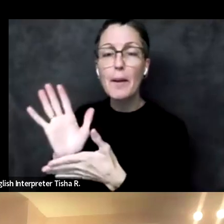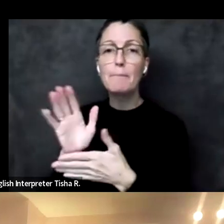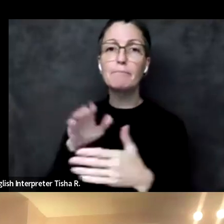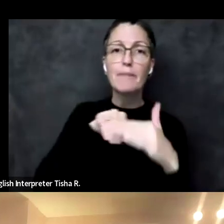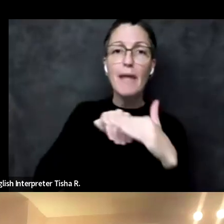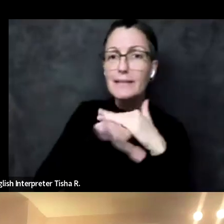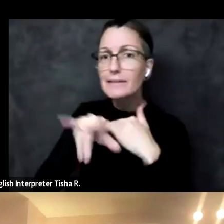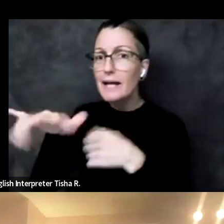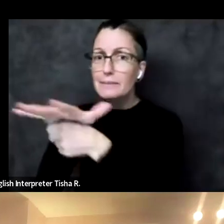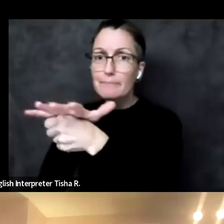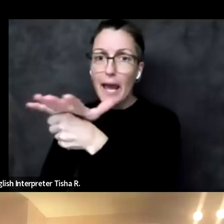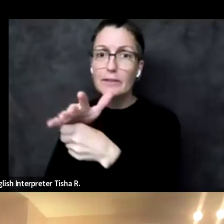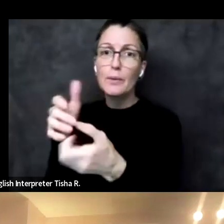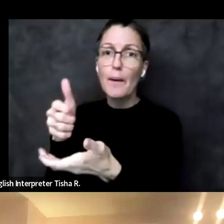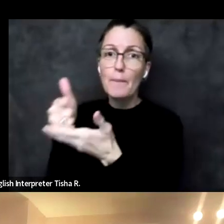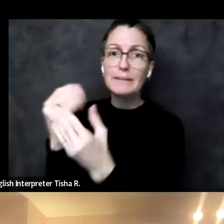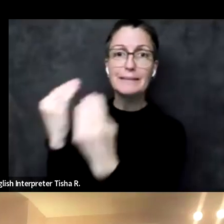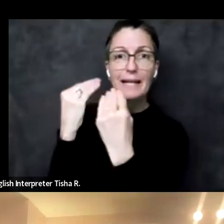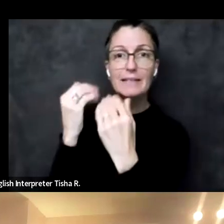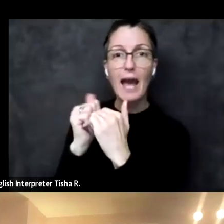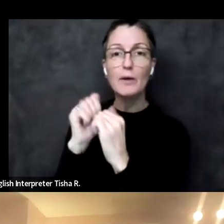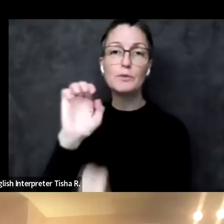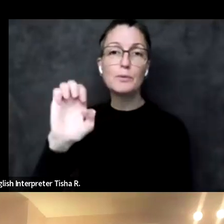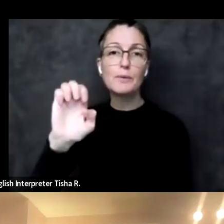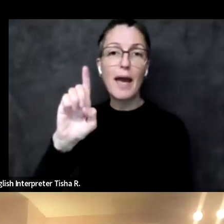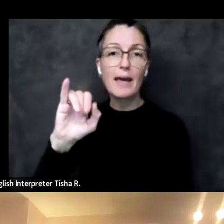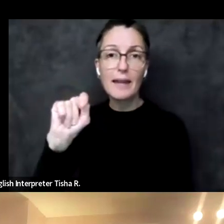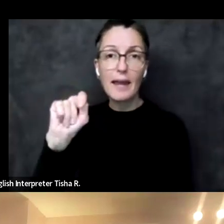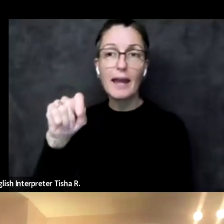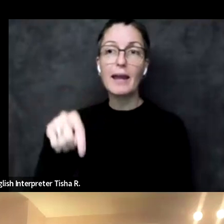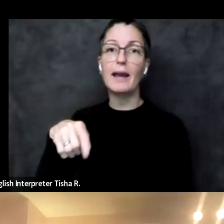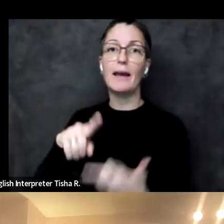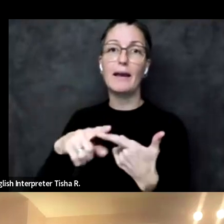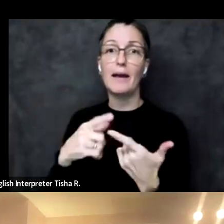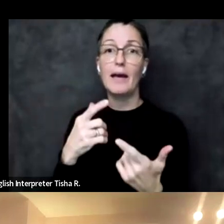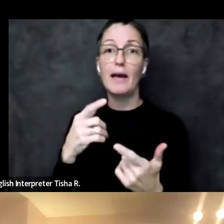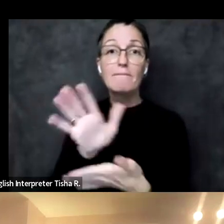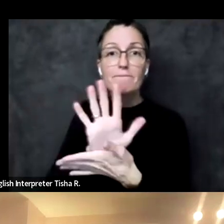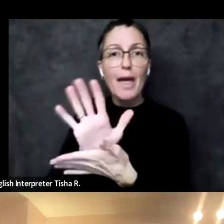spaces that can help teach you about editing, about coloring your films and all that goes into it.